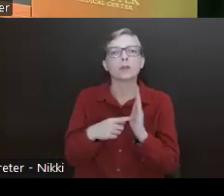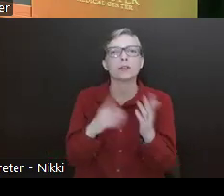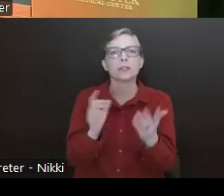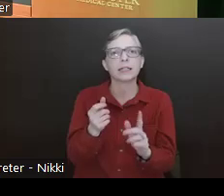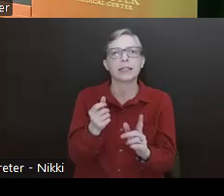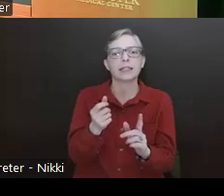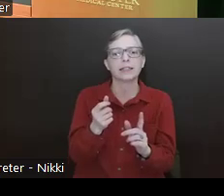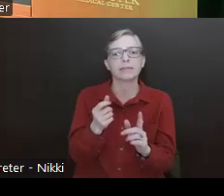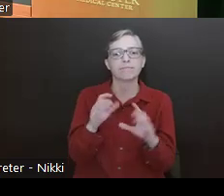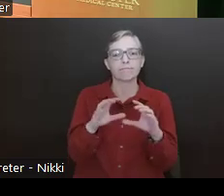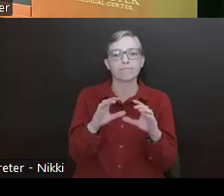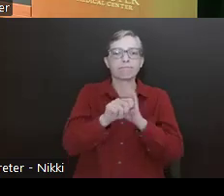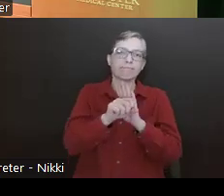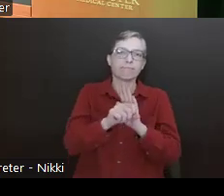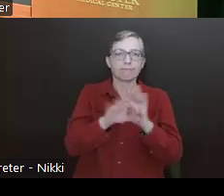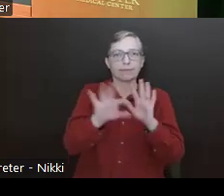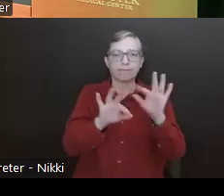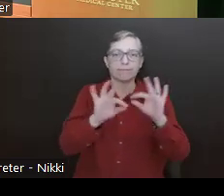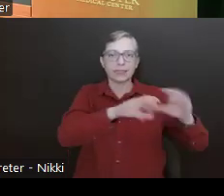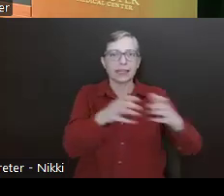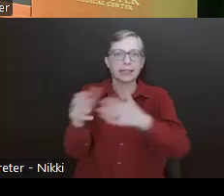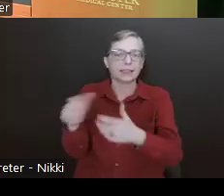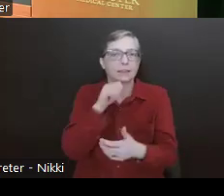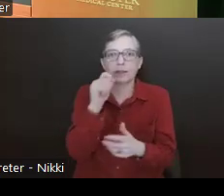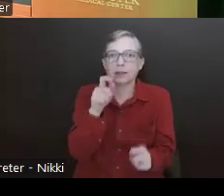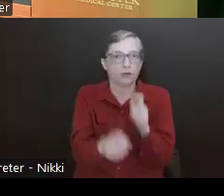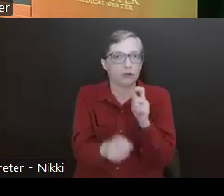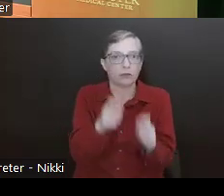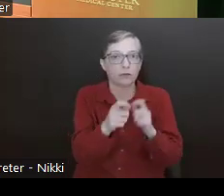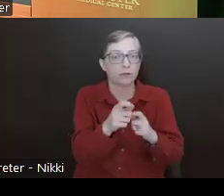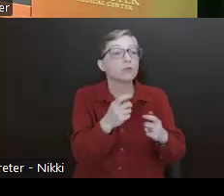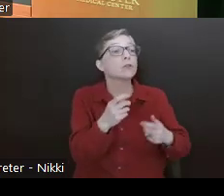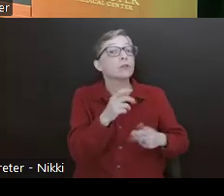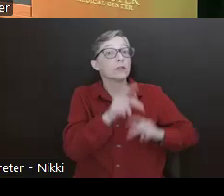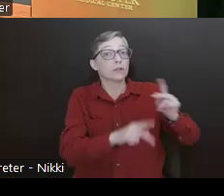probably learning skills in CBT that they can continue to use moving forward even after the